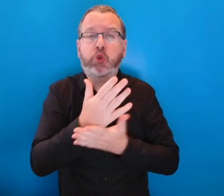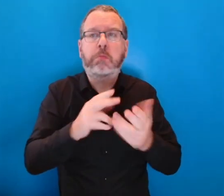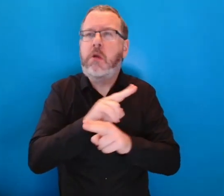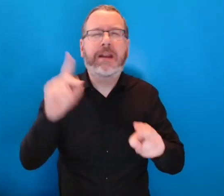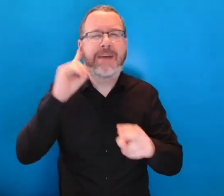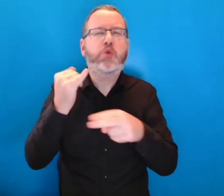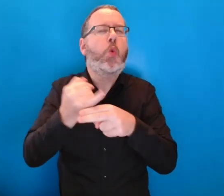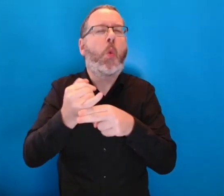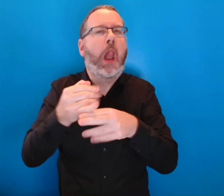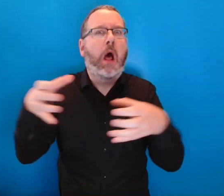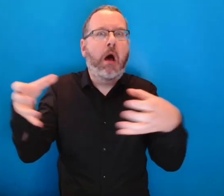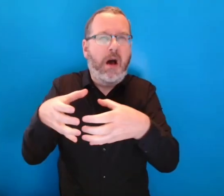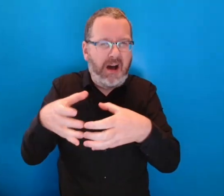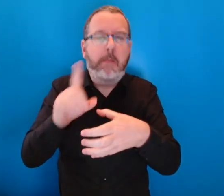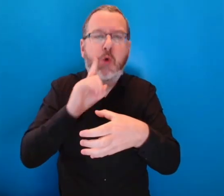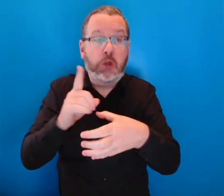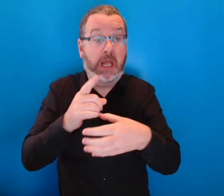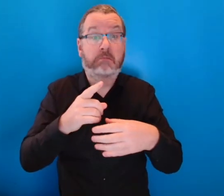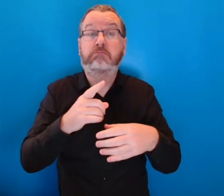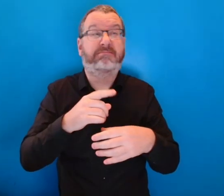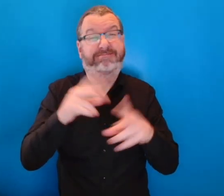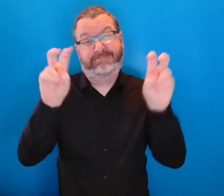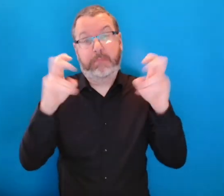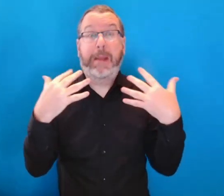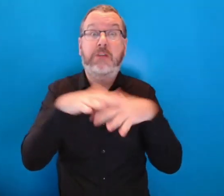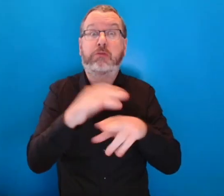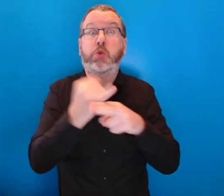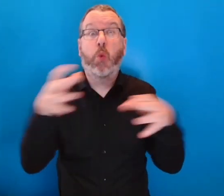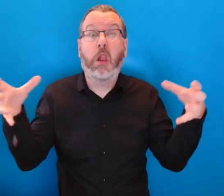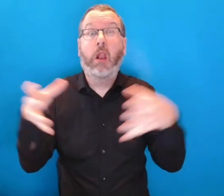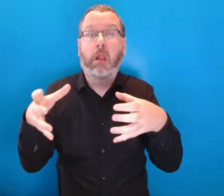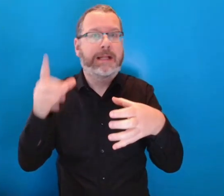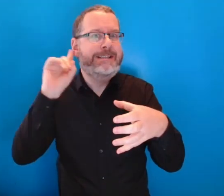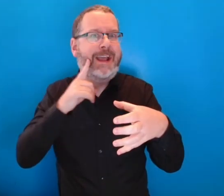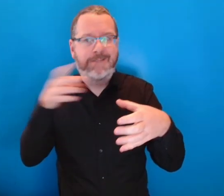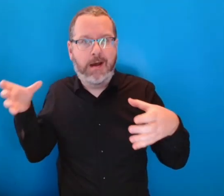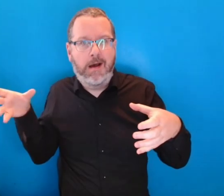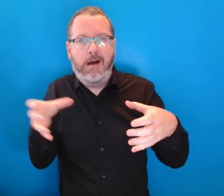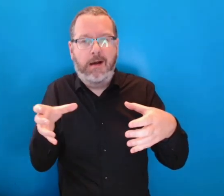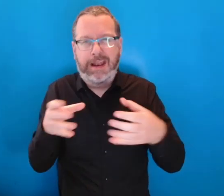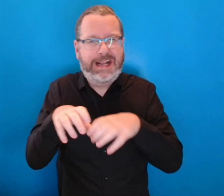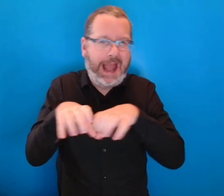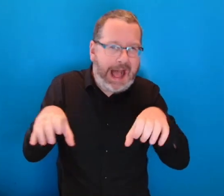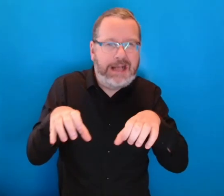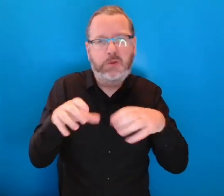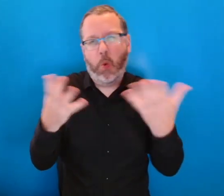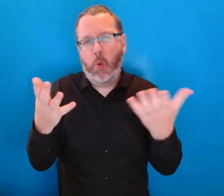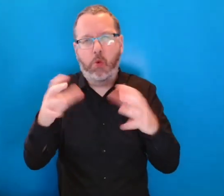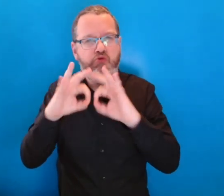Some of these are not necessarily Deaf schools, but groups or classes within 'mainstream' schools.